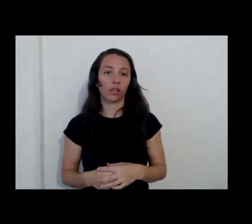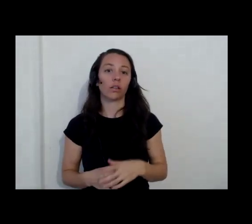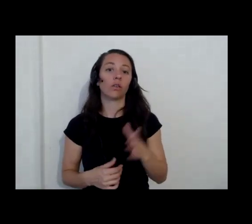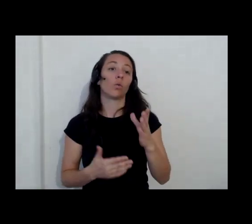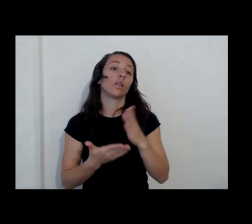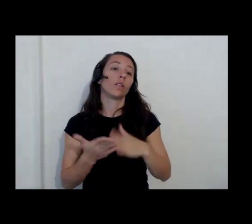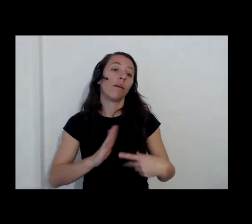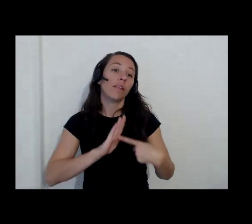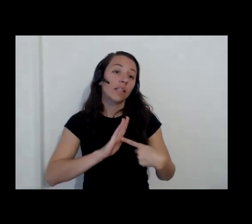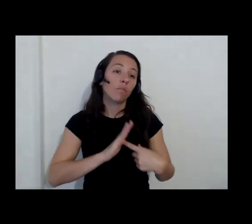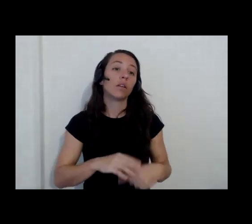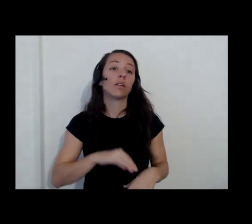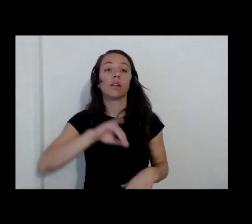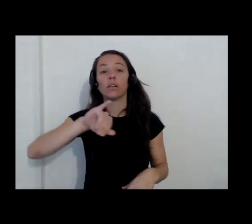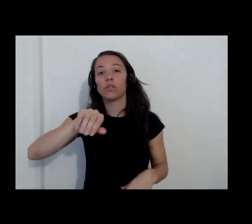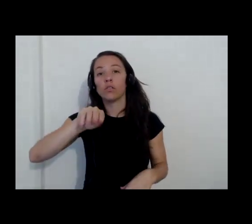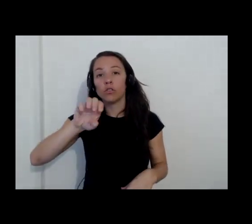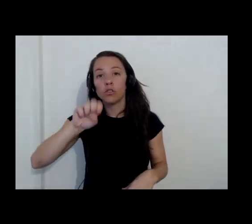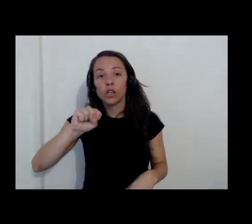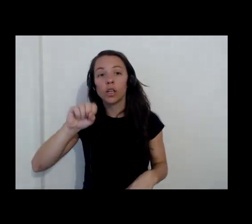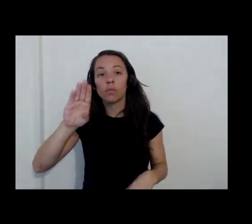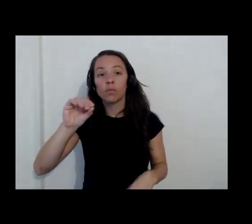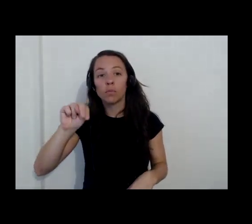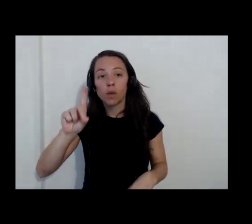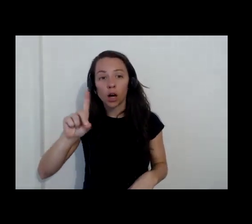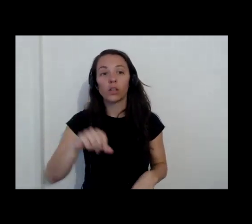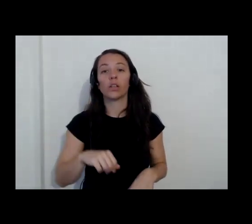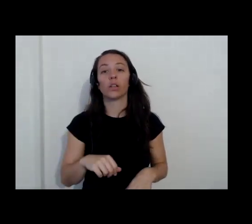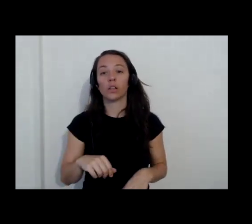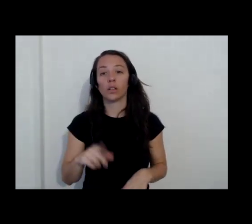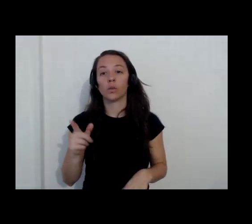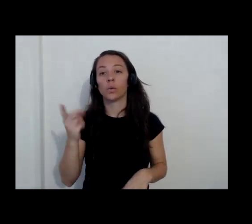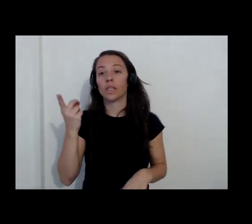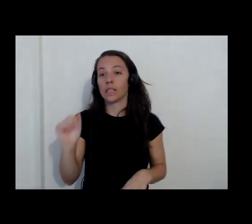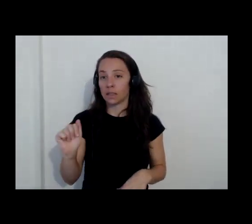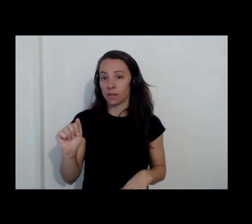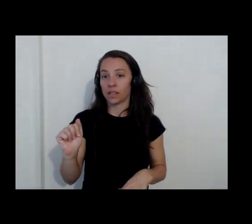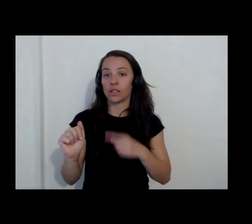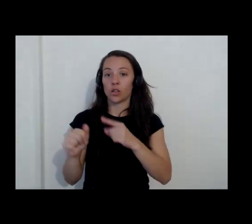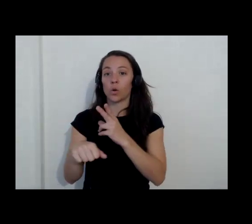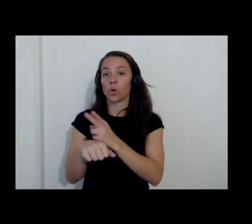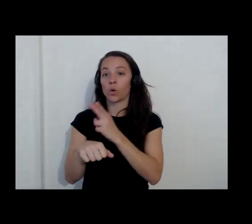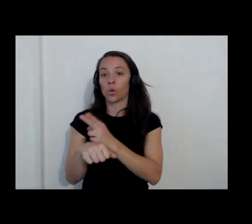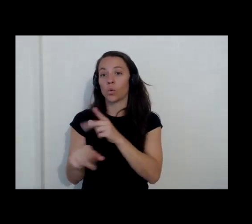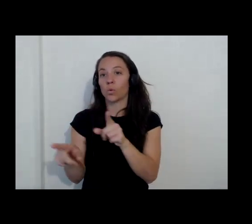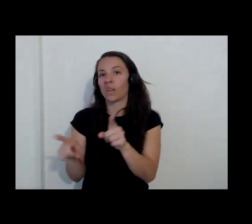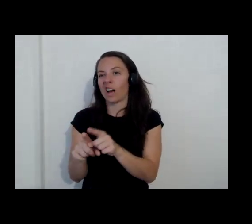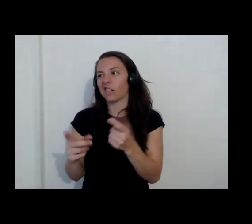include James bond villains where our disabilities are used as horror props, for example.